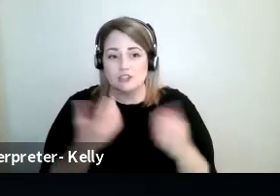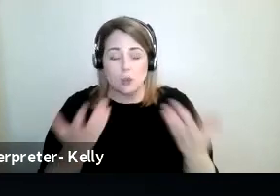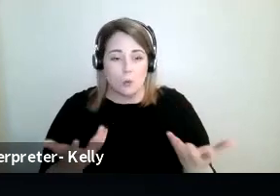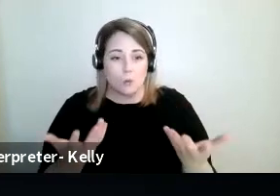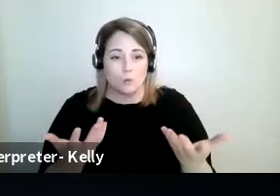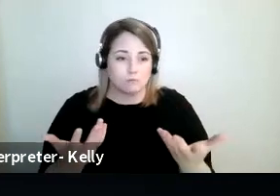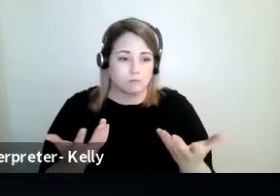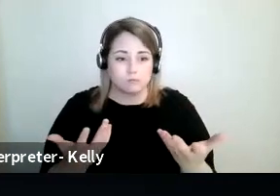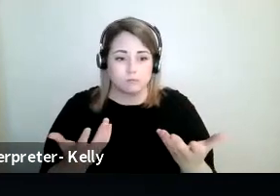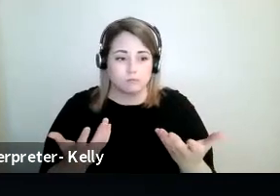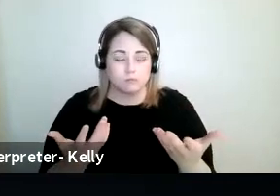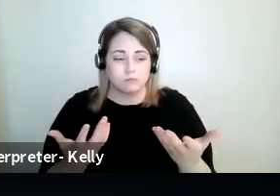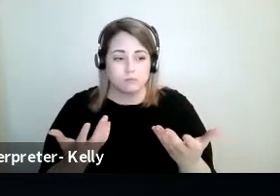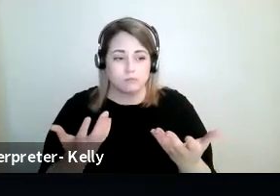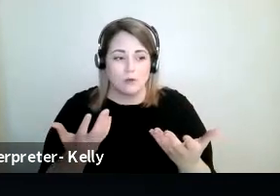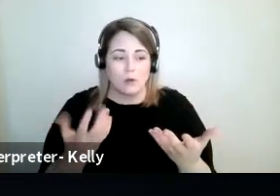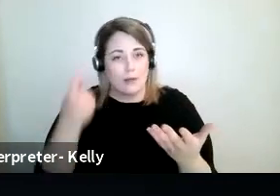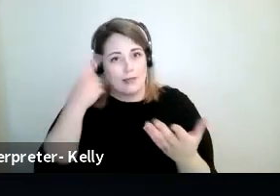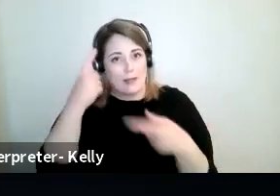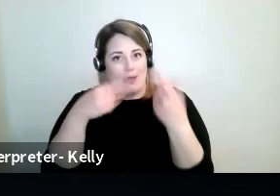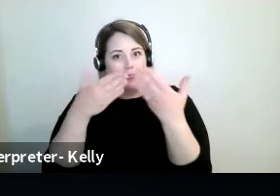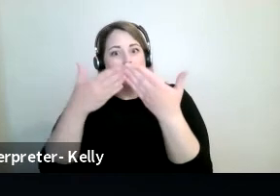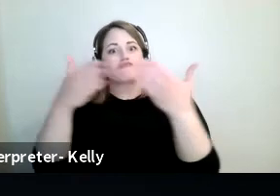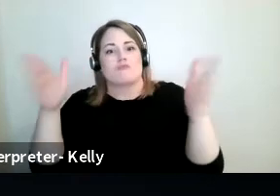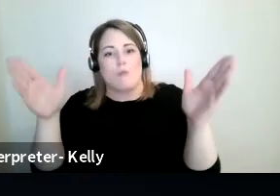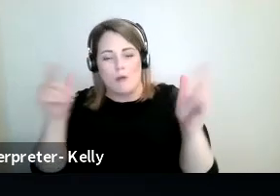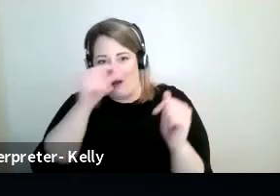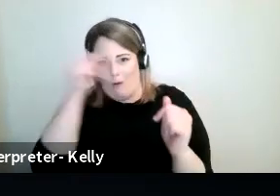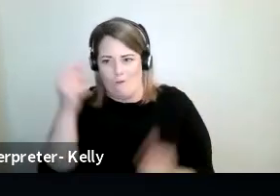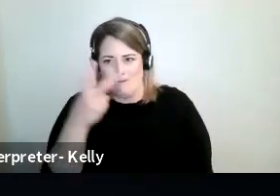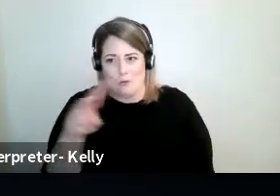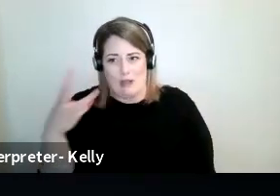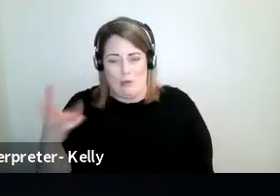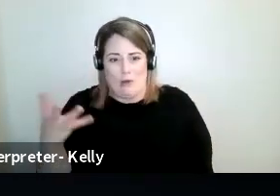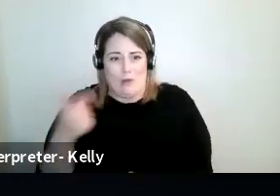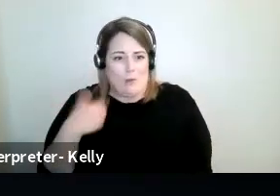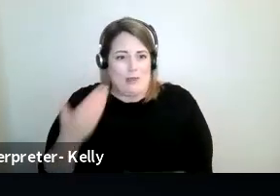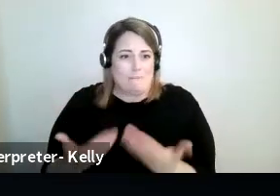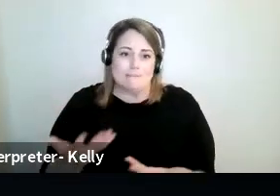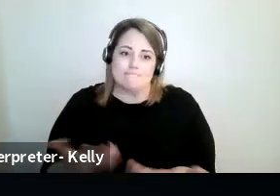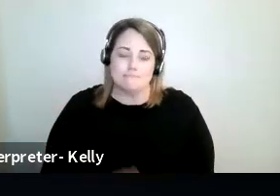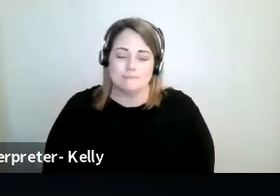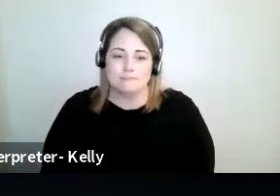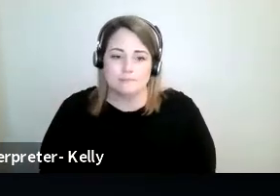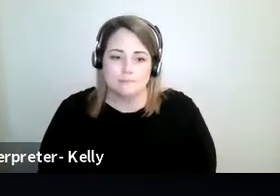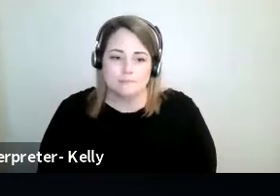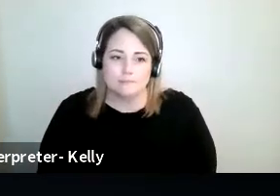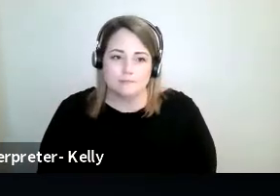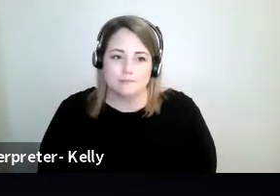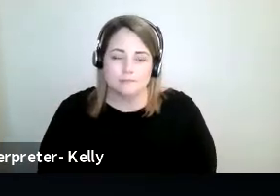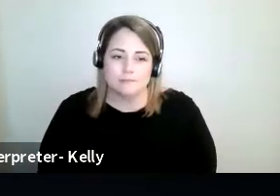we are in terms of that broader goal of 2030? ANTHONY: Do we even reference those goals? I know